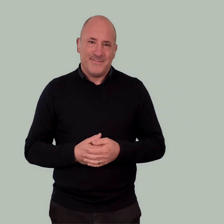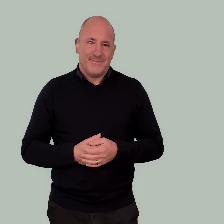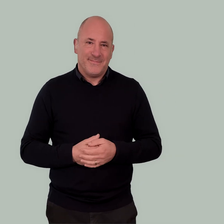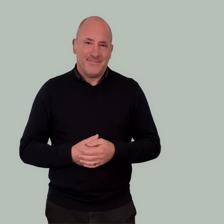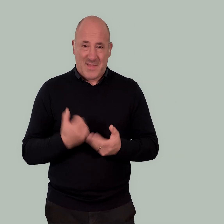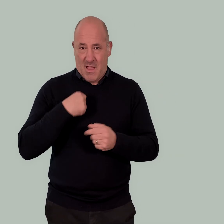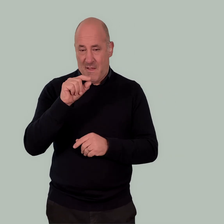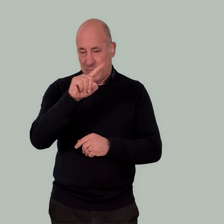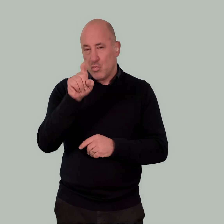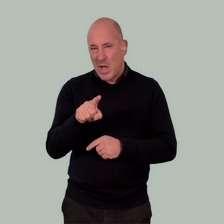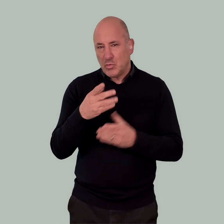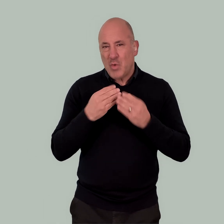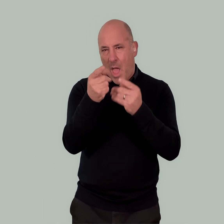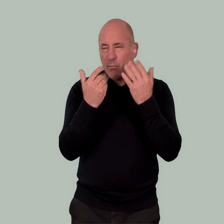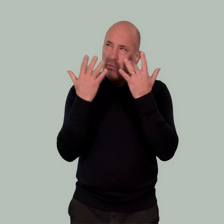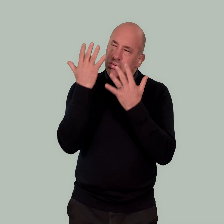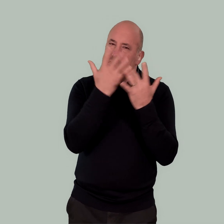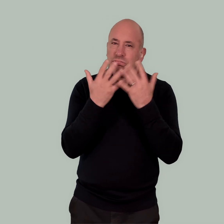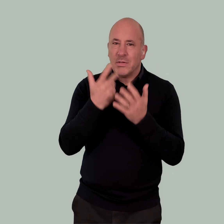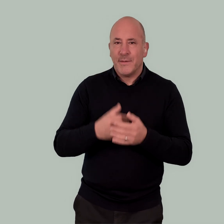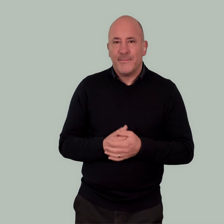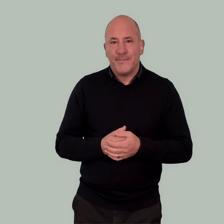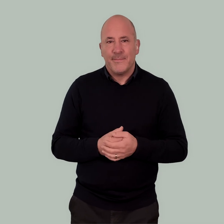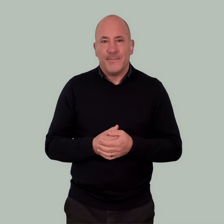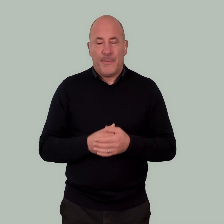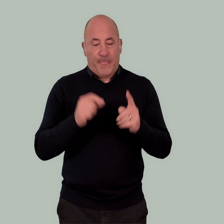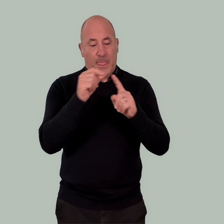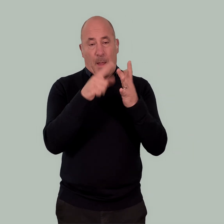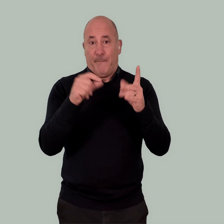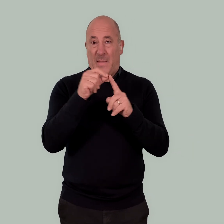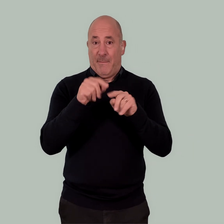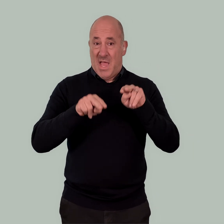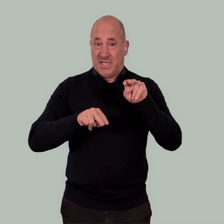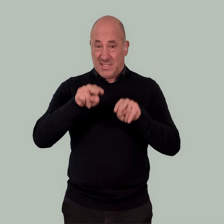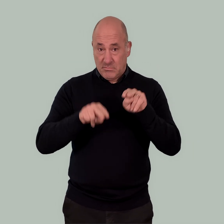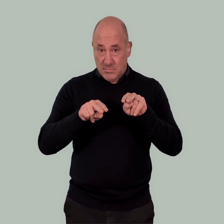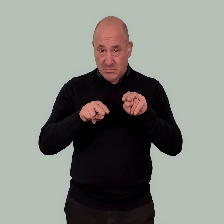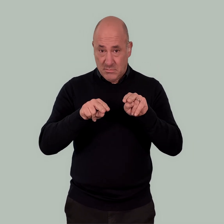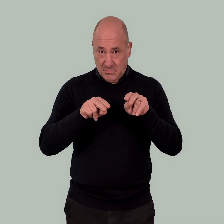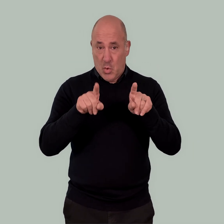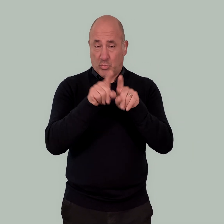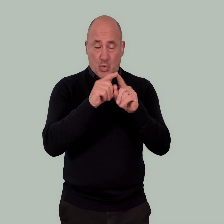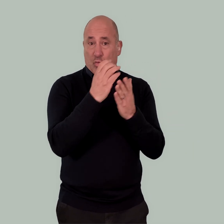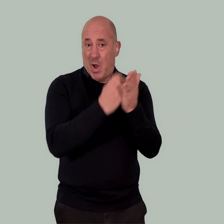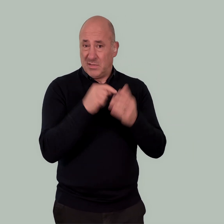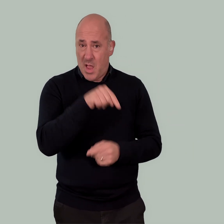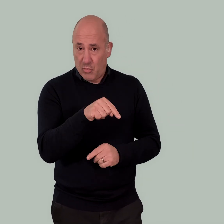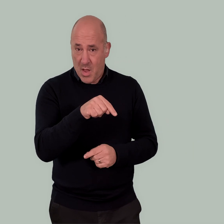The next question is to help prompt thinking on this theme: Does the PIP assessment, including the assessment criteria,